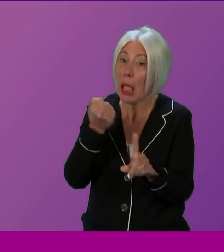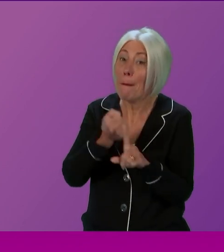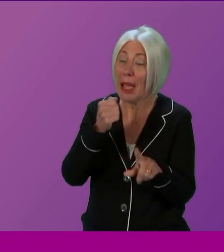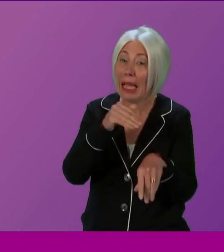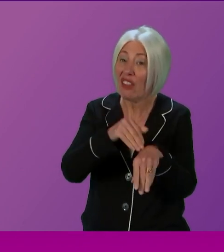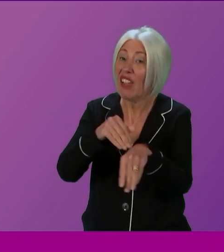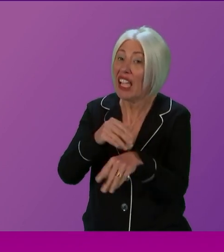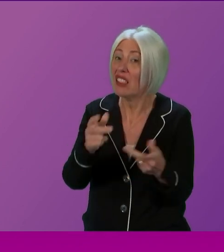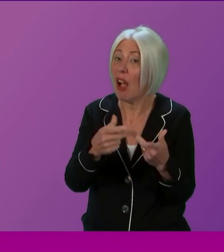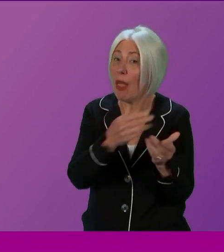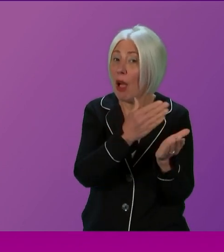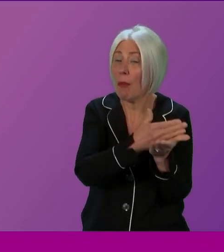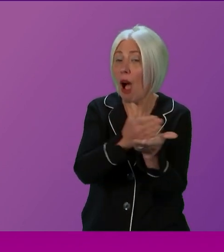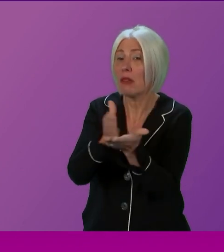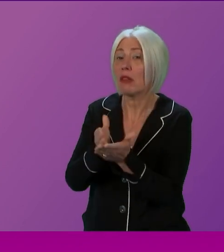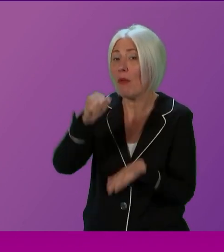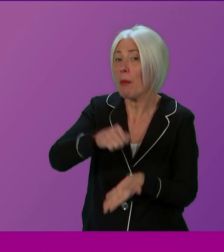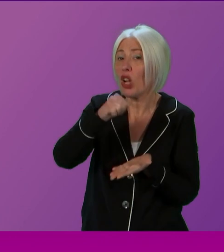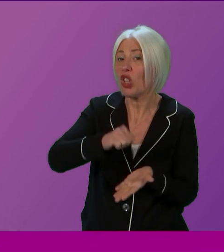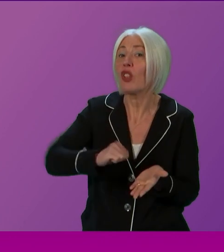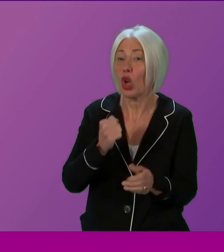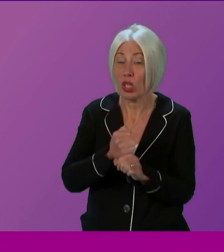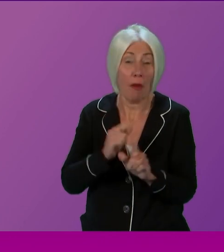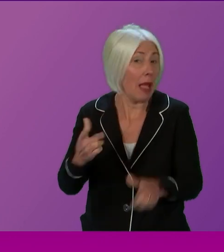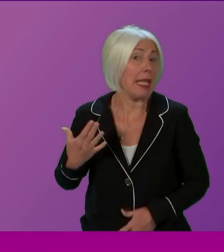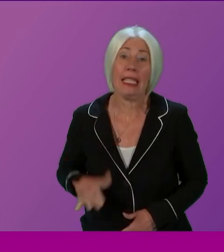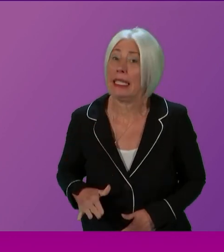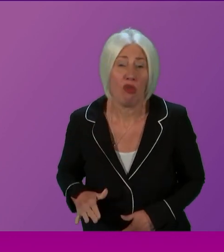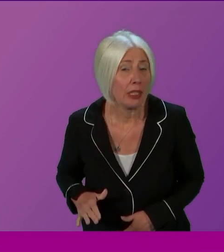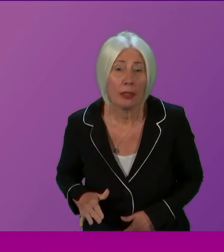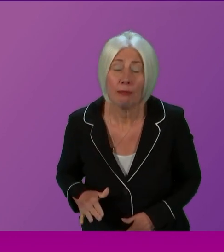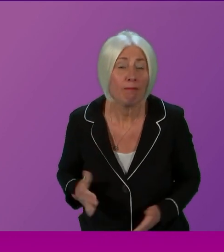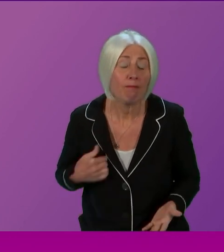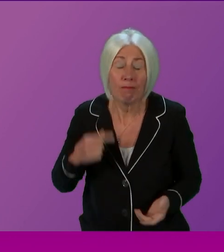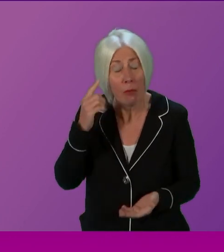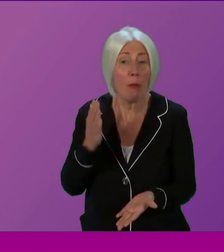parts of the Scottish Government budget. However, that is necessary and I believe that it is right,